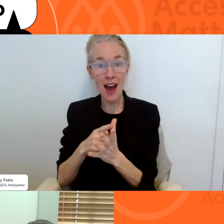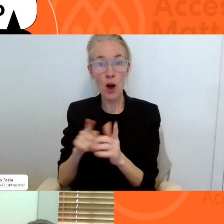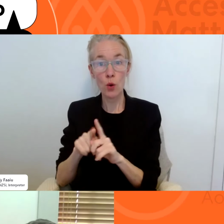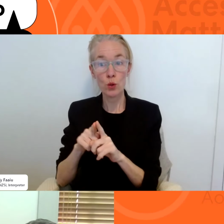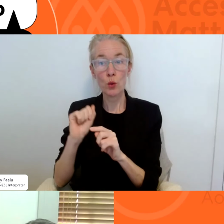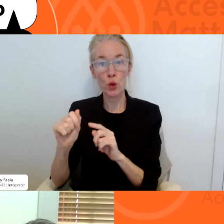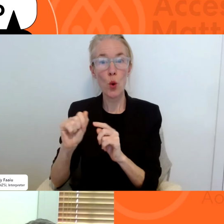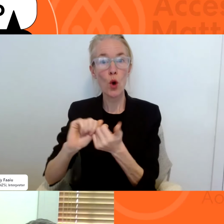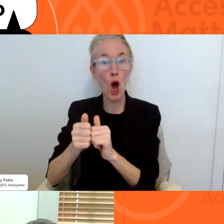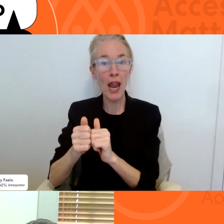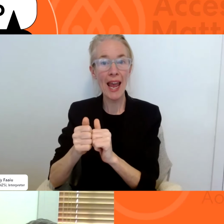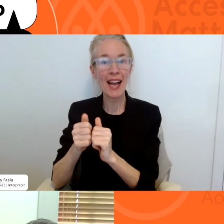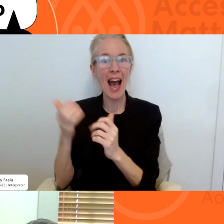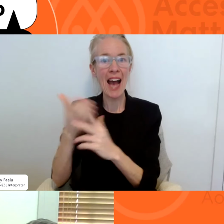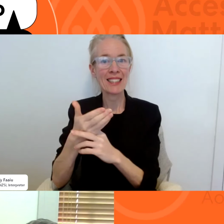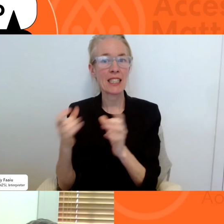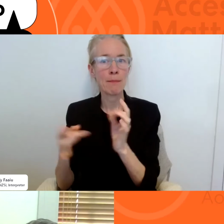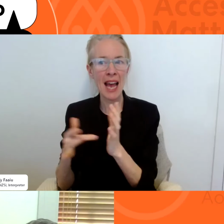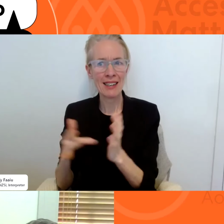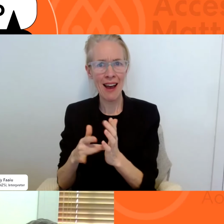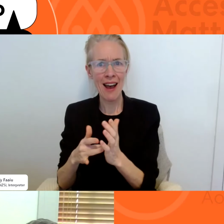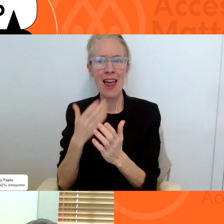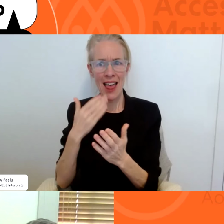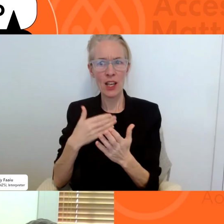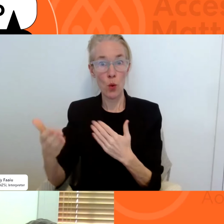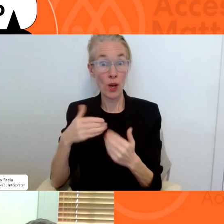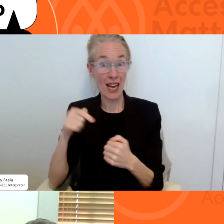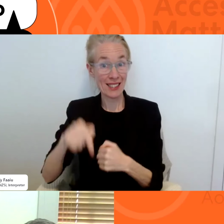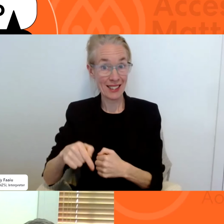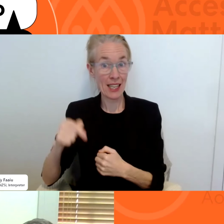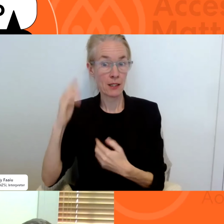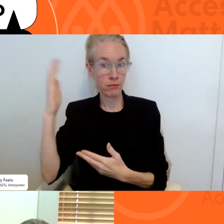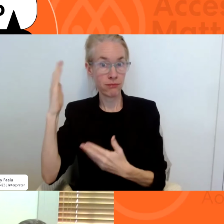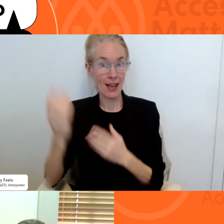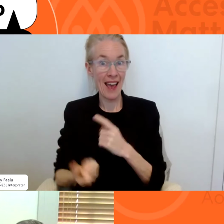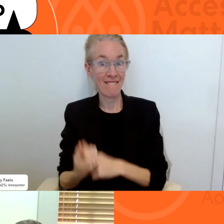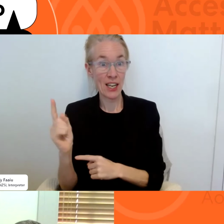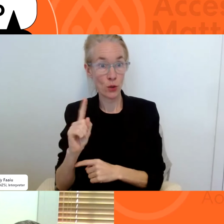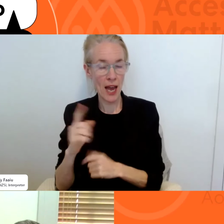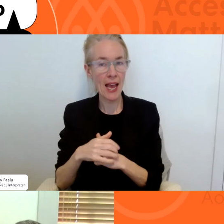many others on various topics that are important to disability communities,